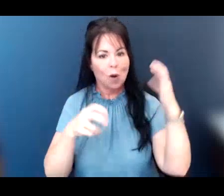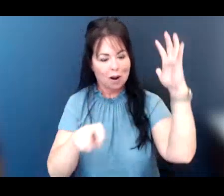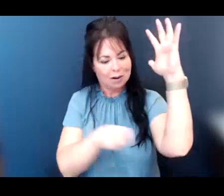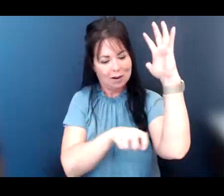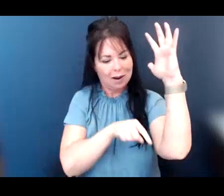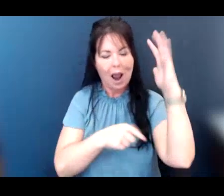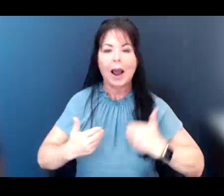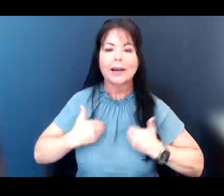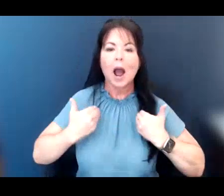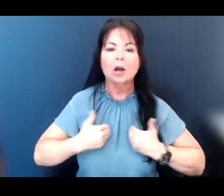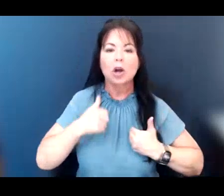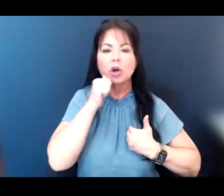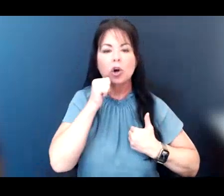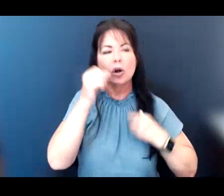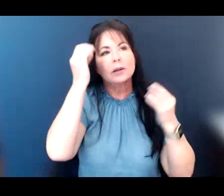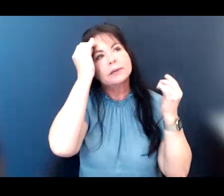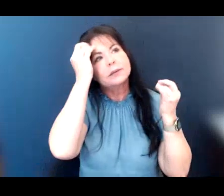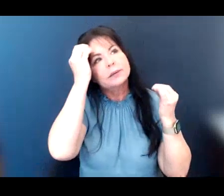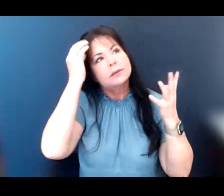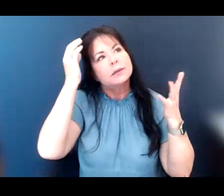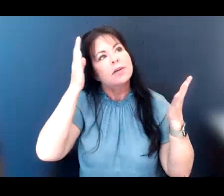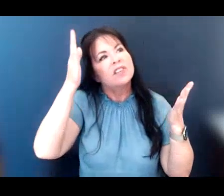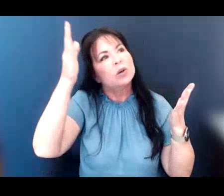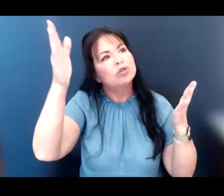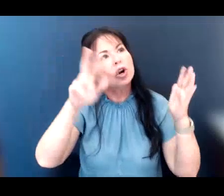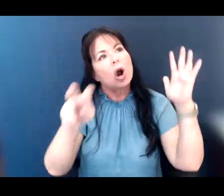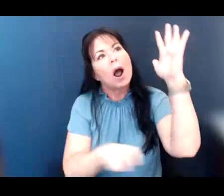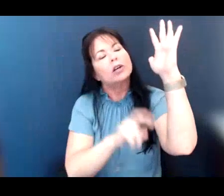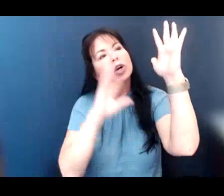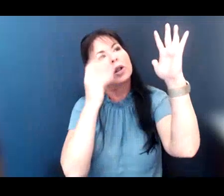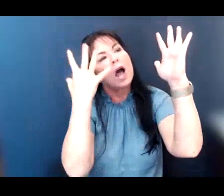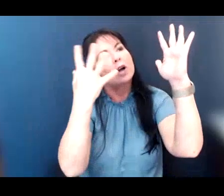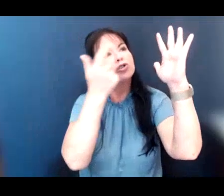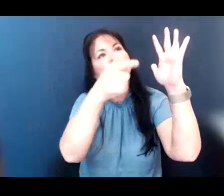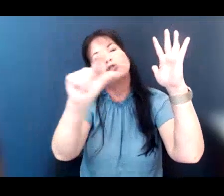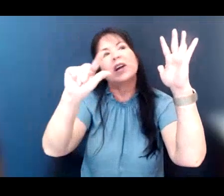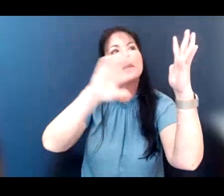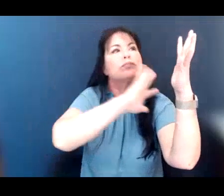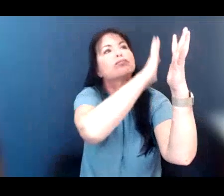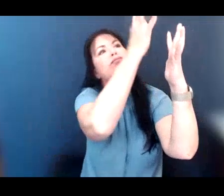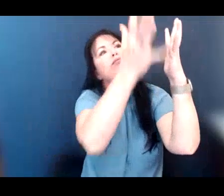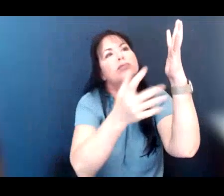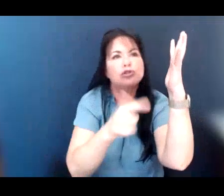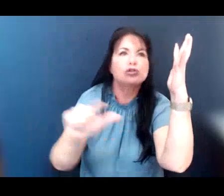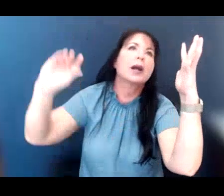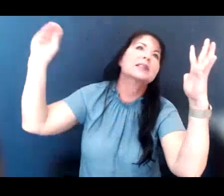sitting under a lush, green, full tree on a bright, sunny day. So we really just have to be-- again,